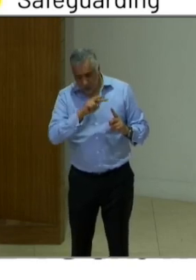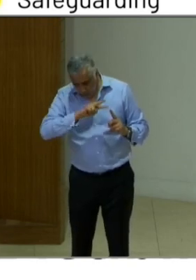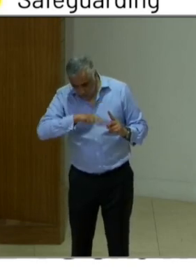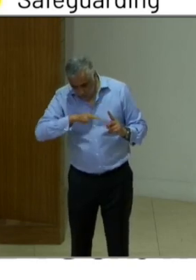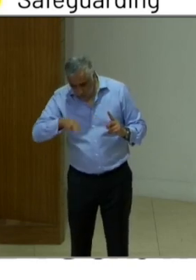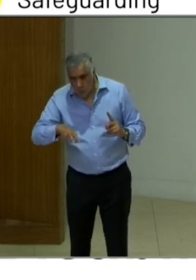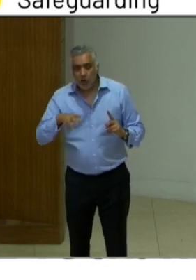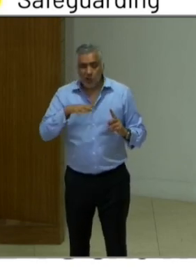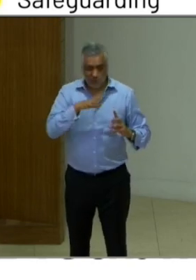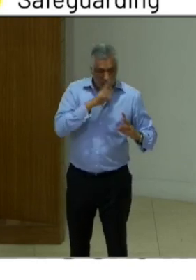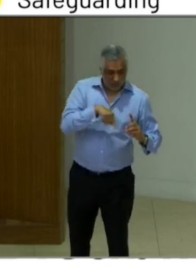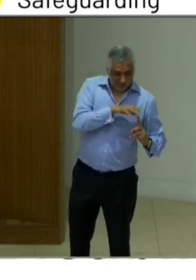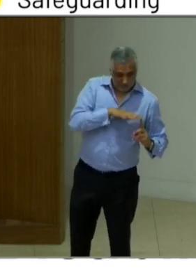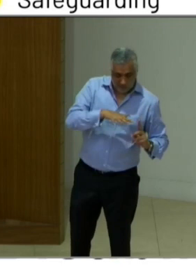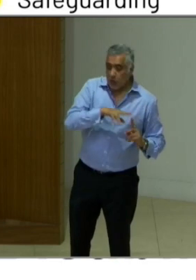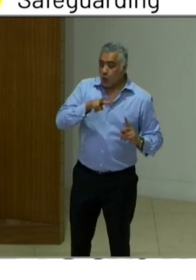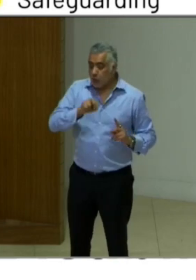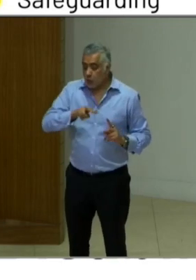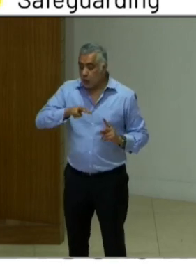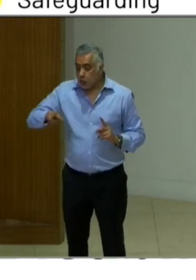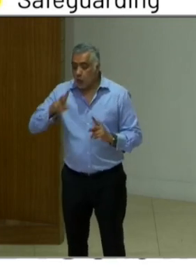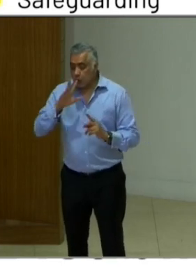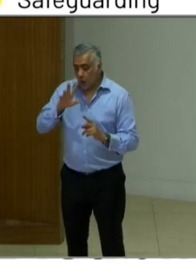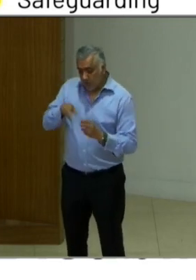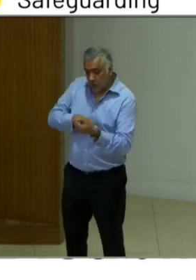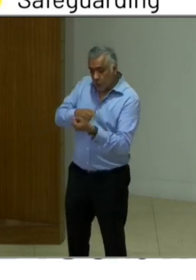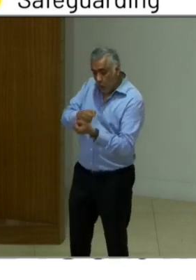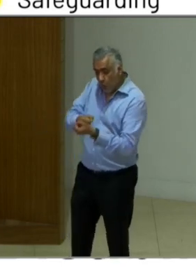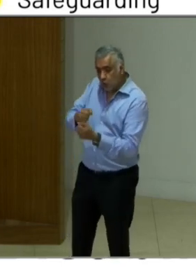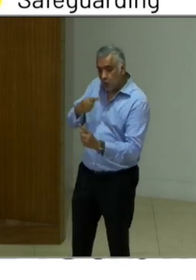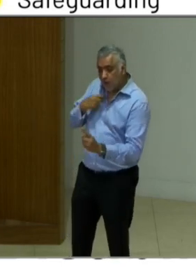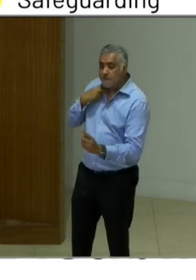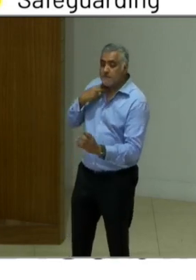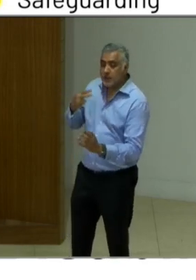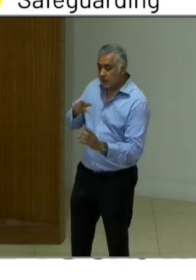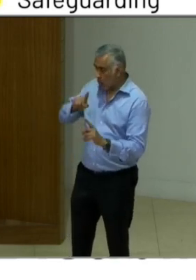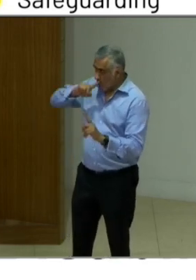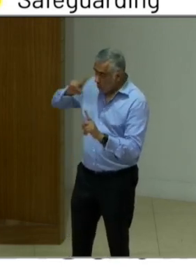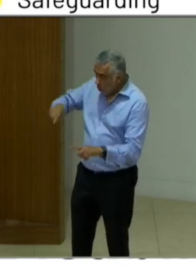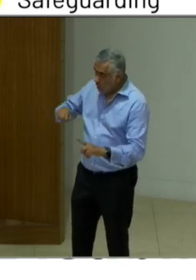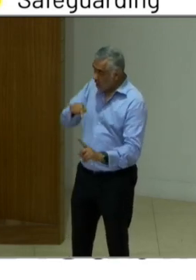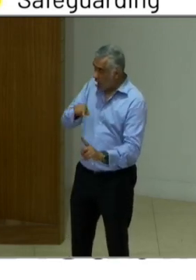the focus on the support to victims in reporting abuse and last year you